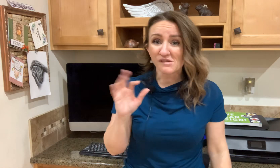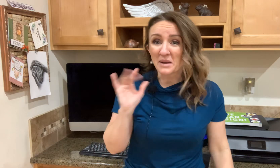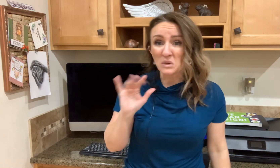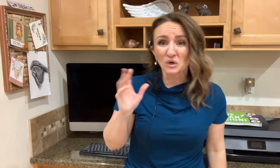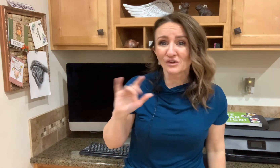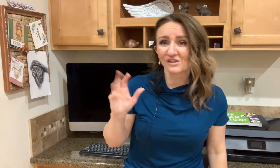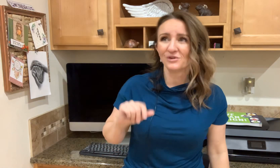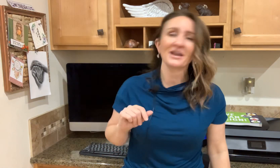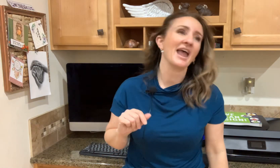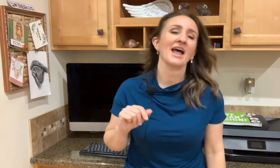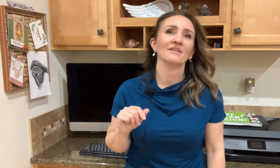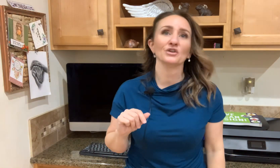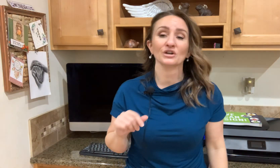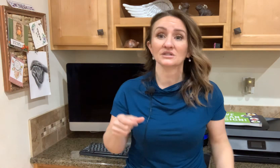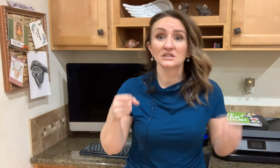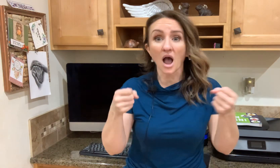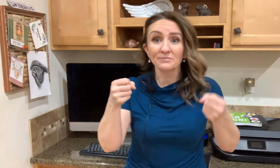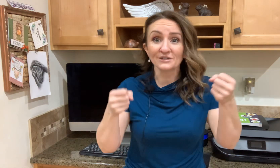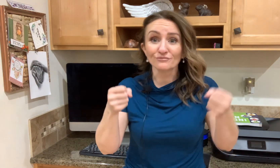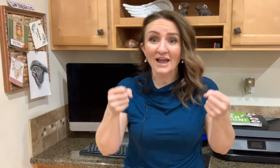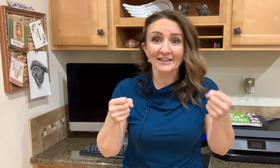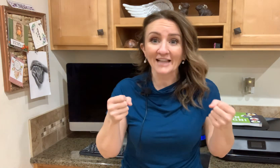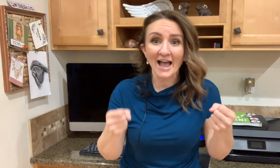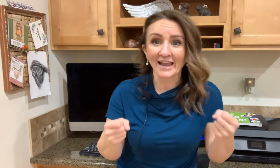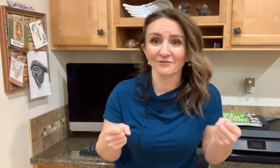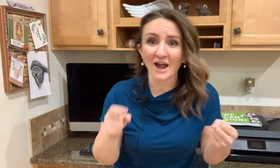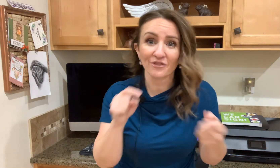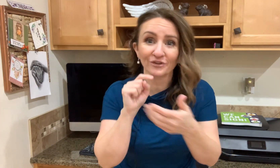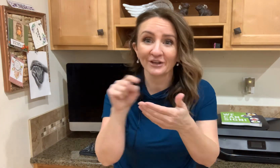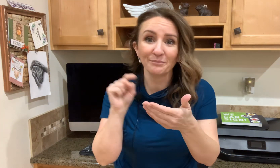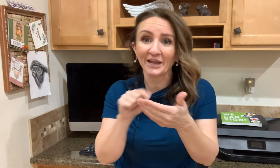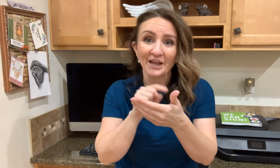many words as you can. If you're stopped at a red light, rather than picking up